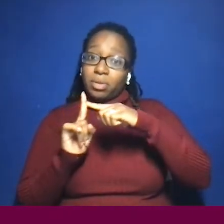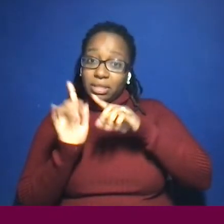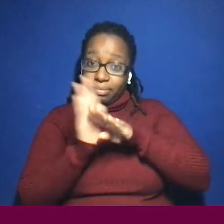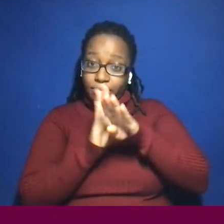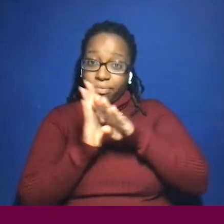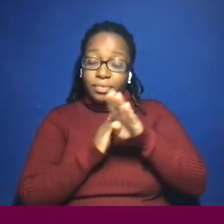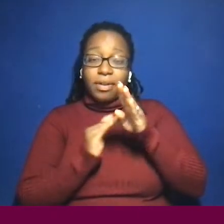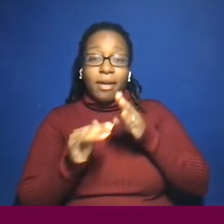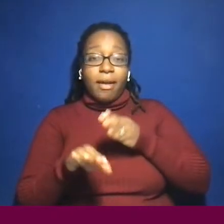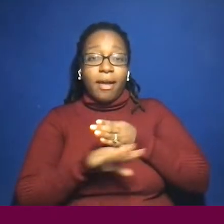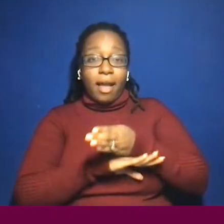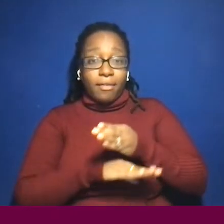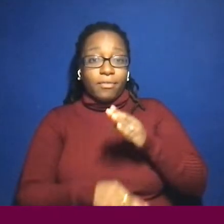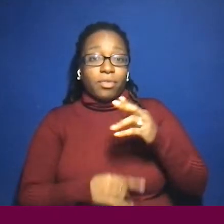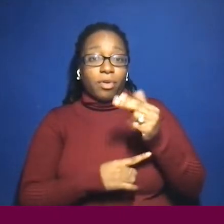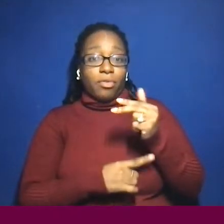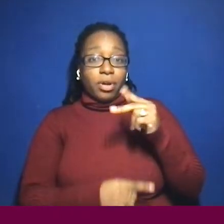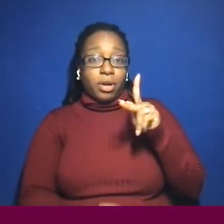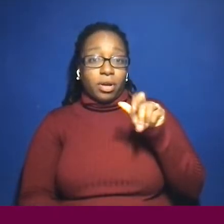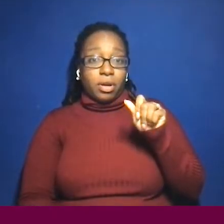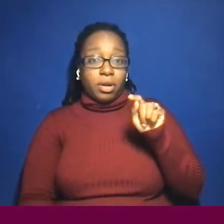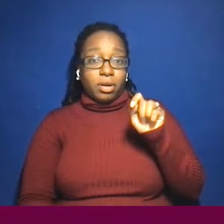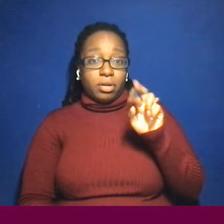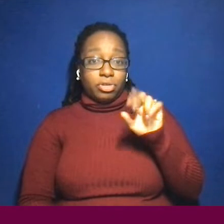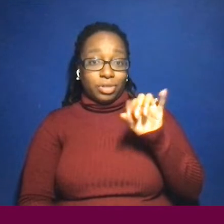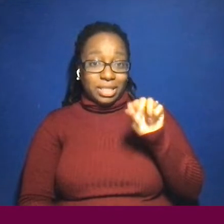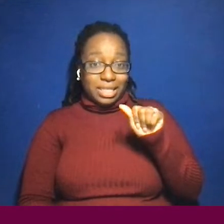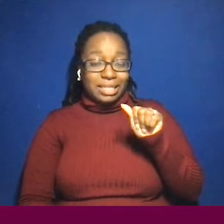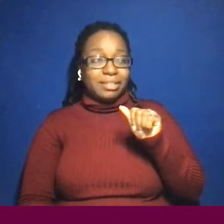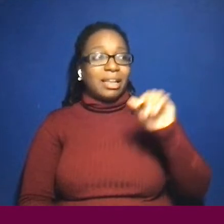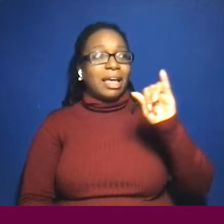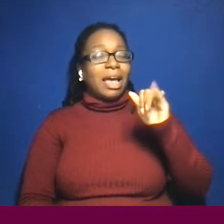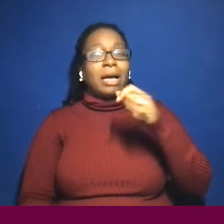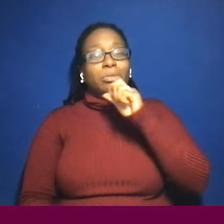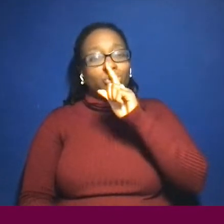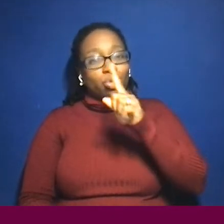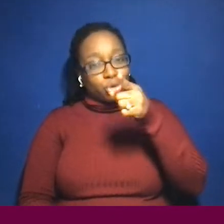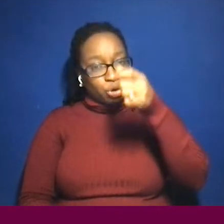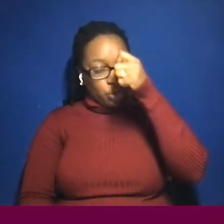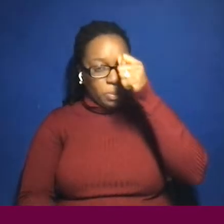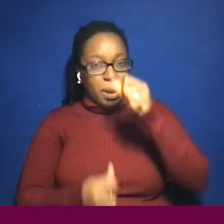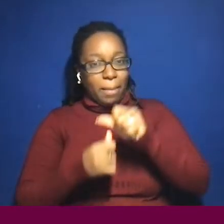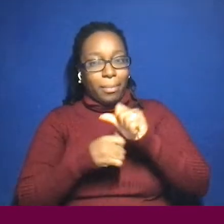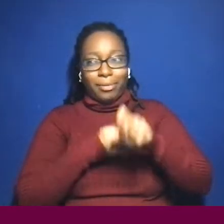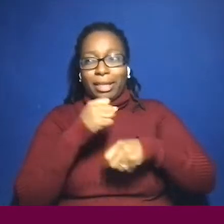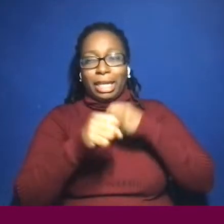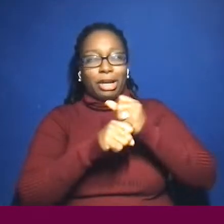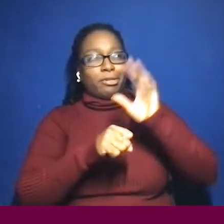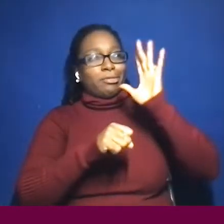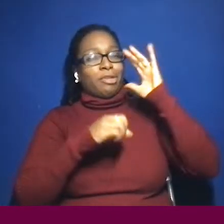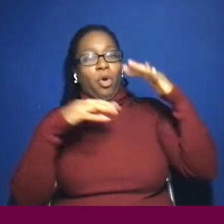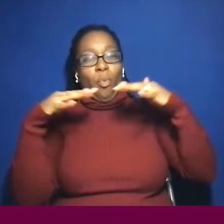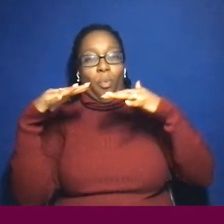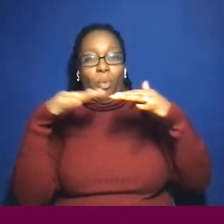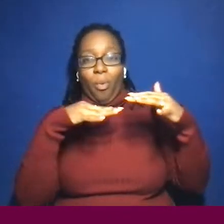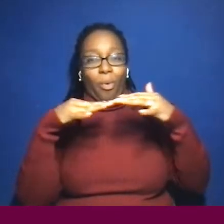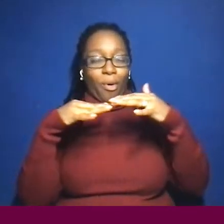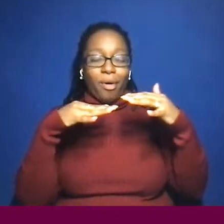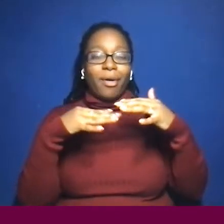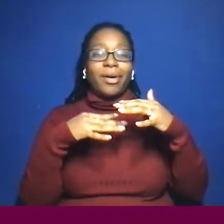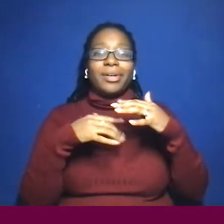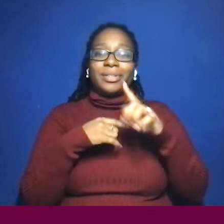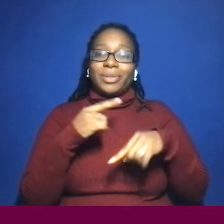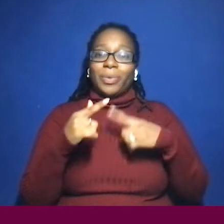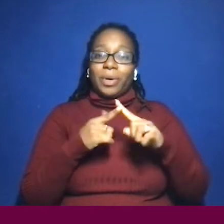Katrina, such as, and I'm sure you remember the years of battle that officials went through to